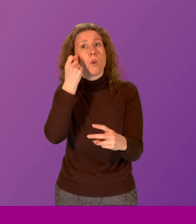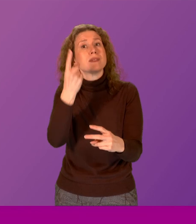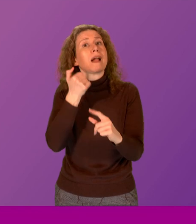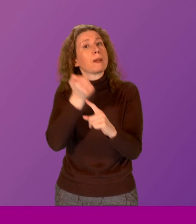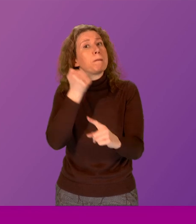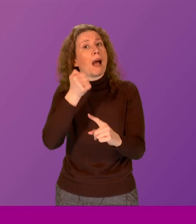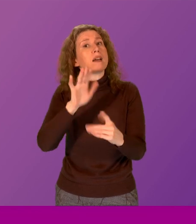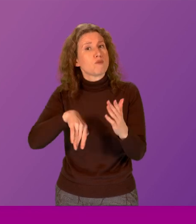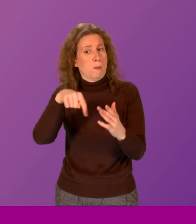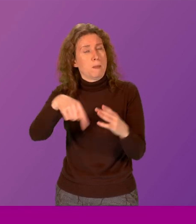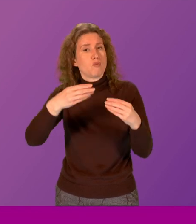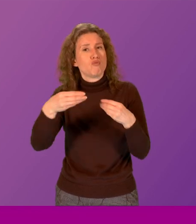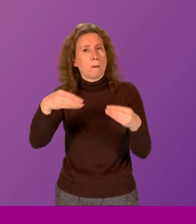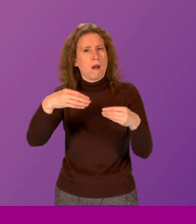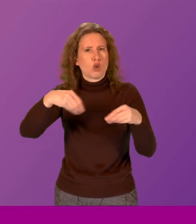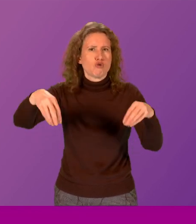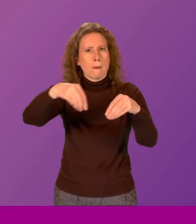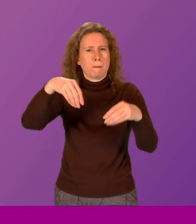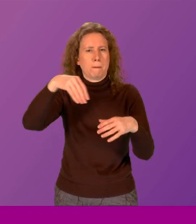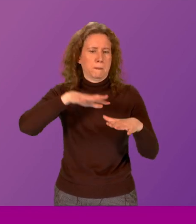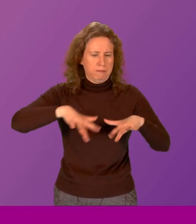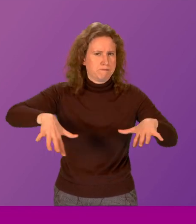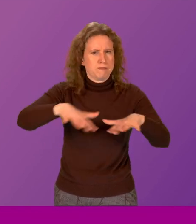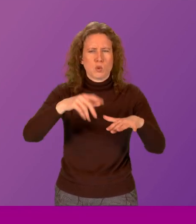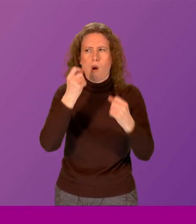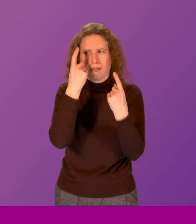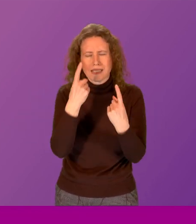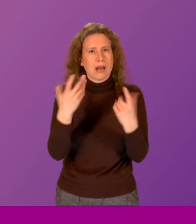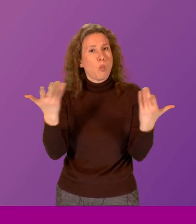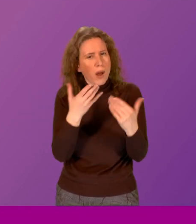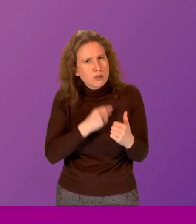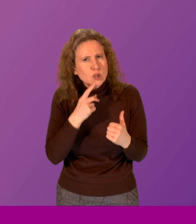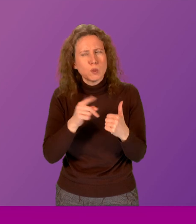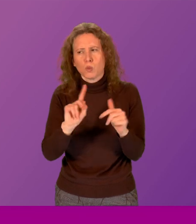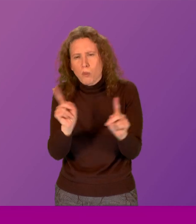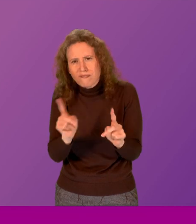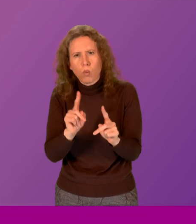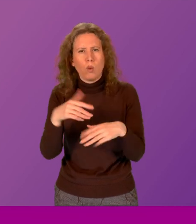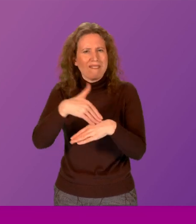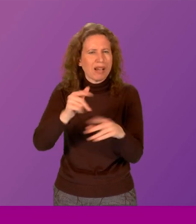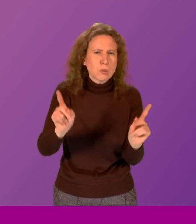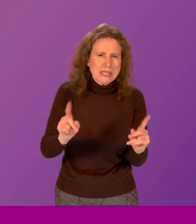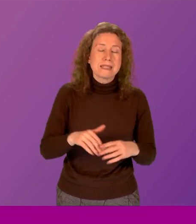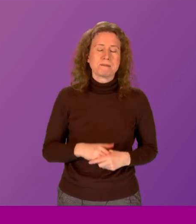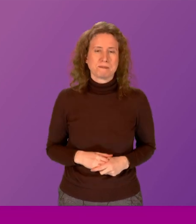rubber infill and we are getting a better understanding of its use across Scotland.